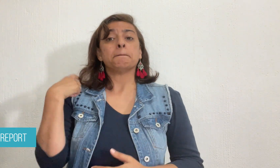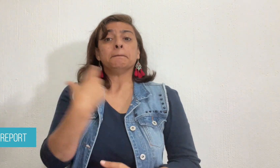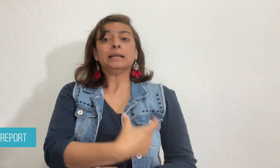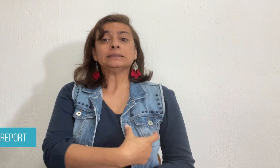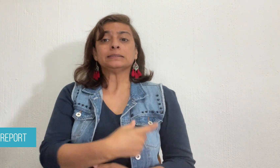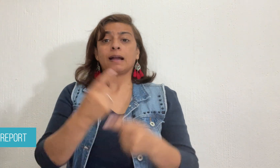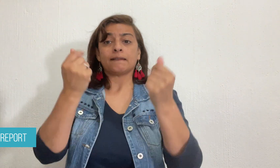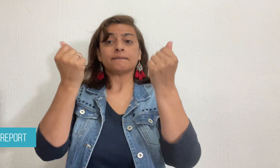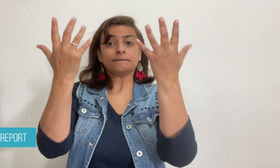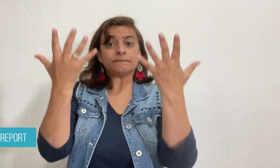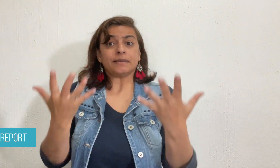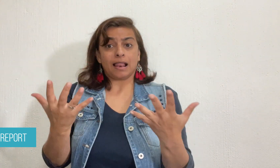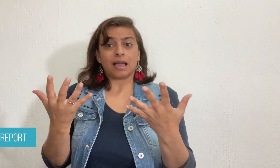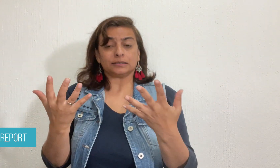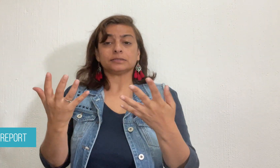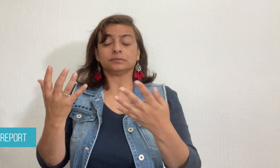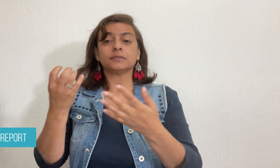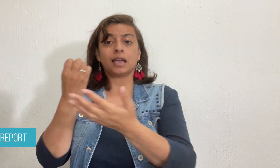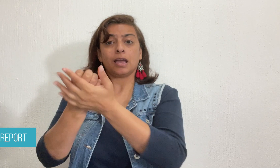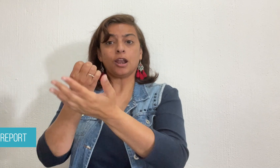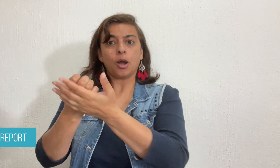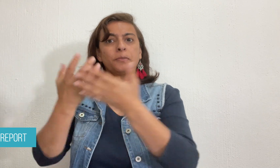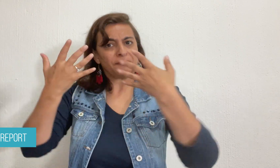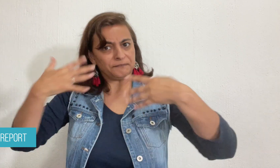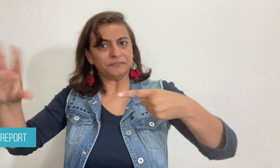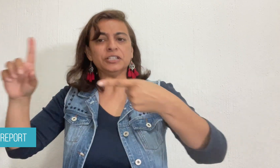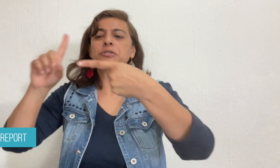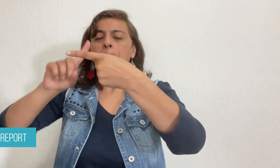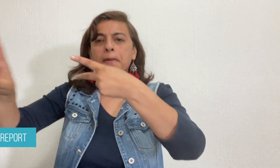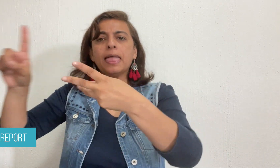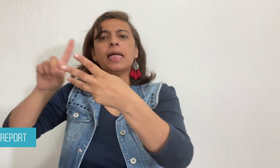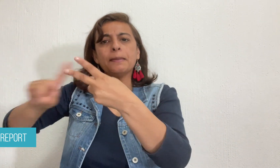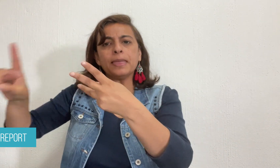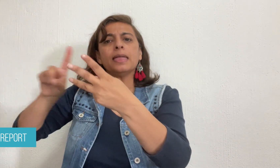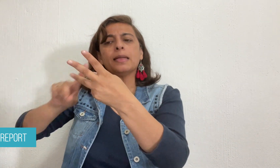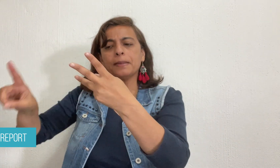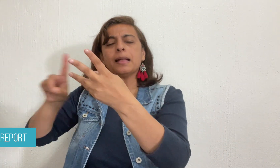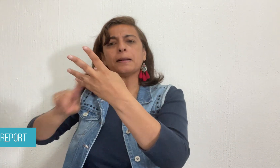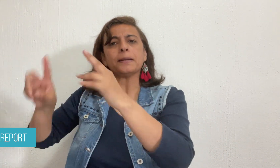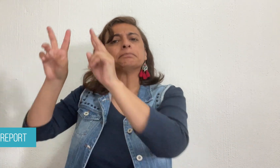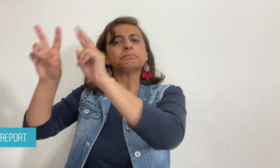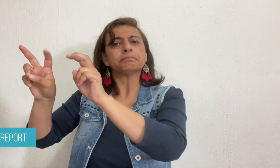had previously spoken, but there was no mention of Sign Language